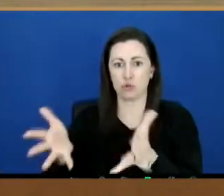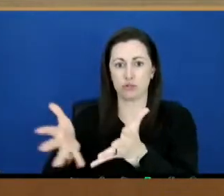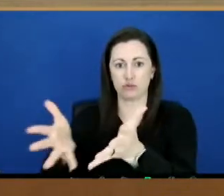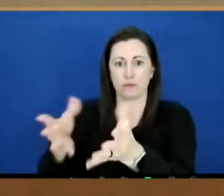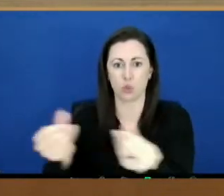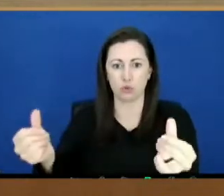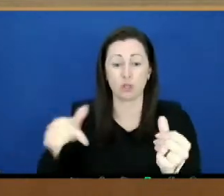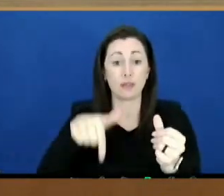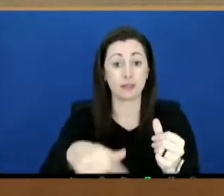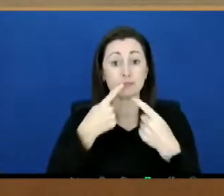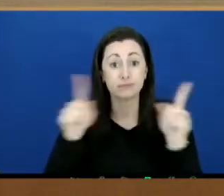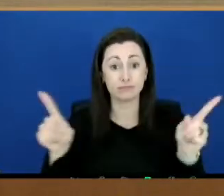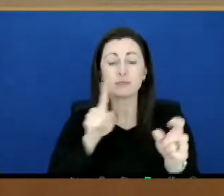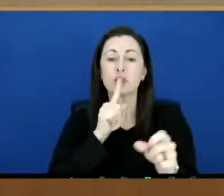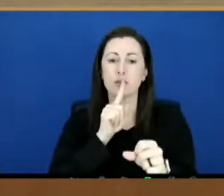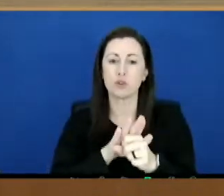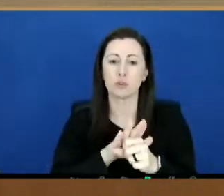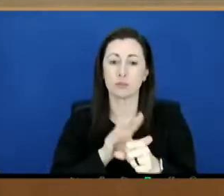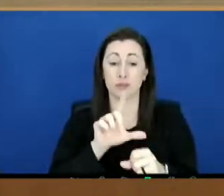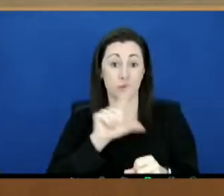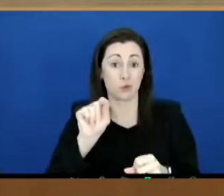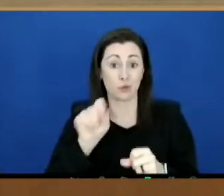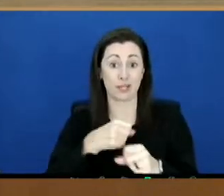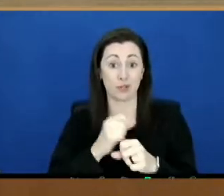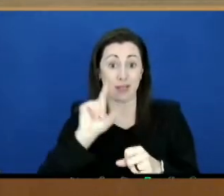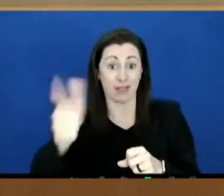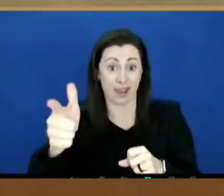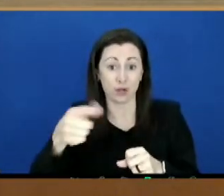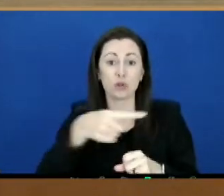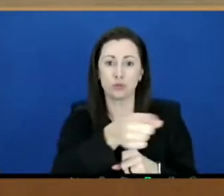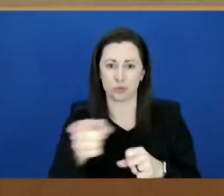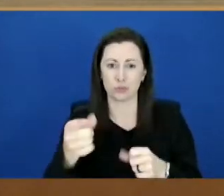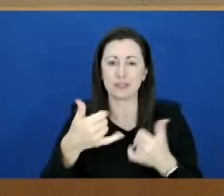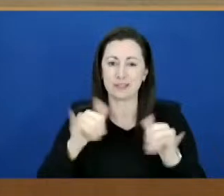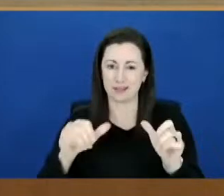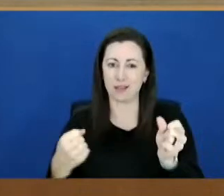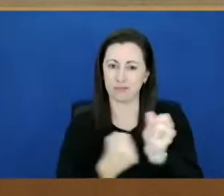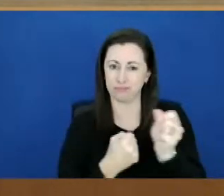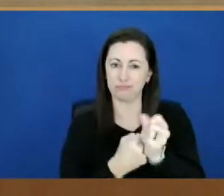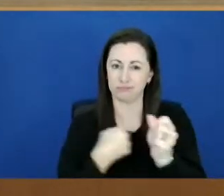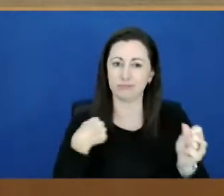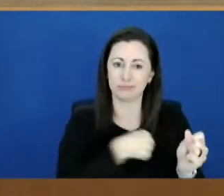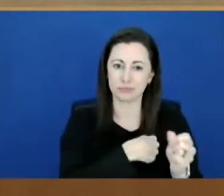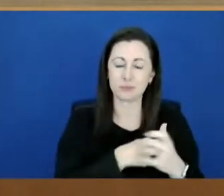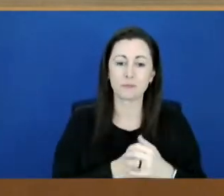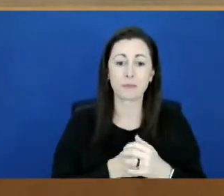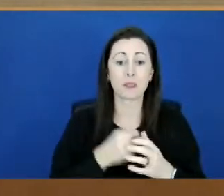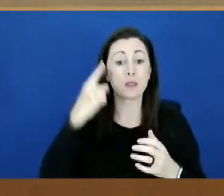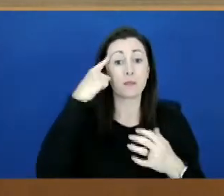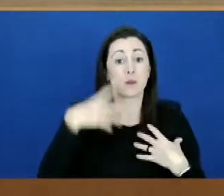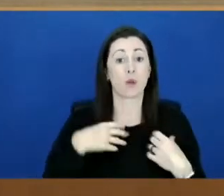COMMUNITY DRIVEN SOLUTIONS.